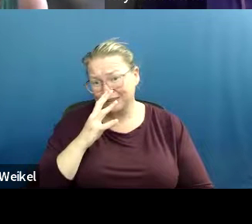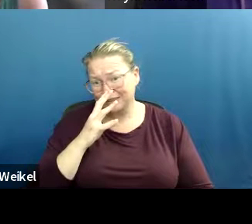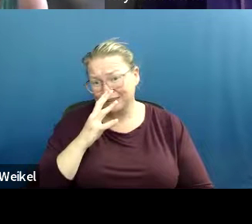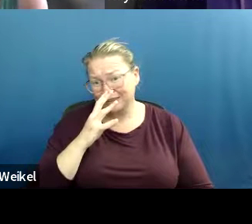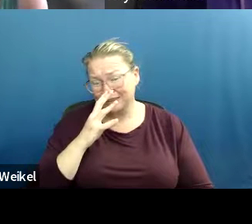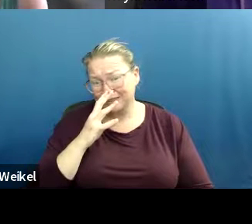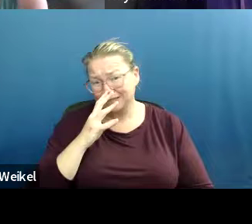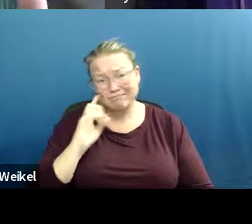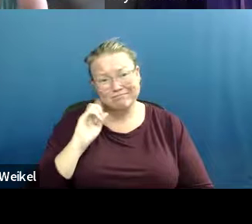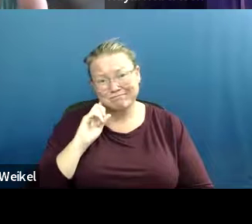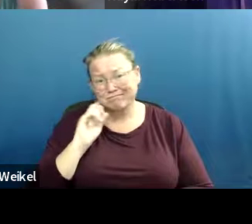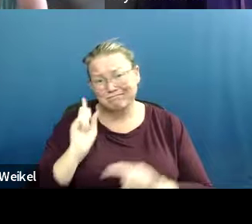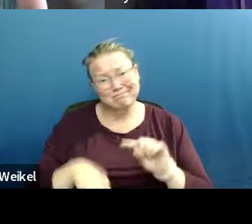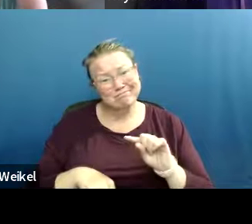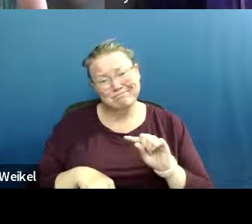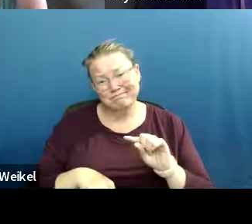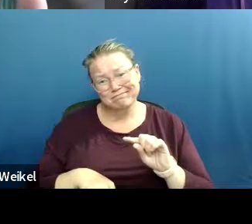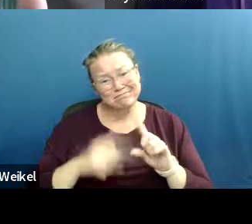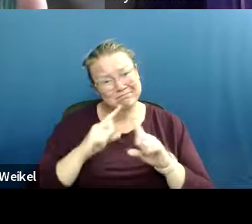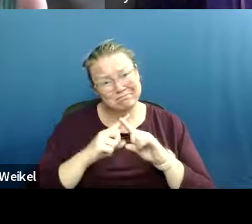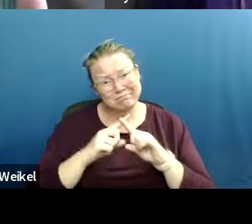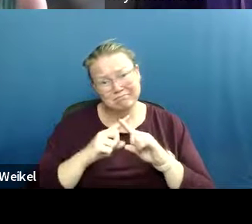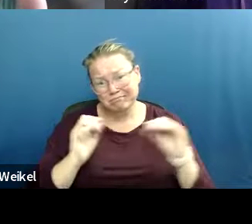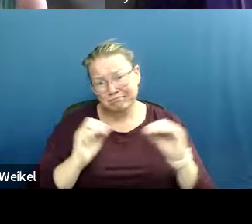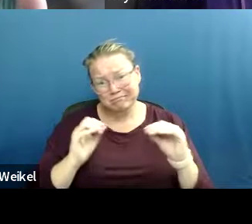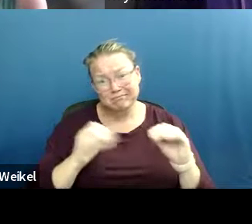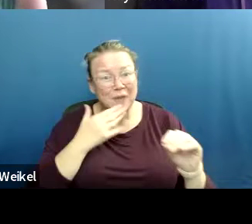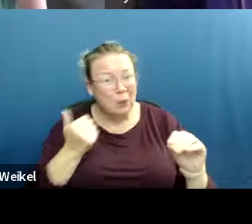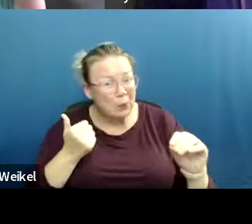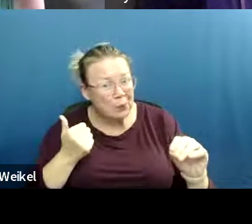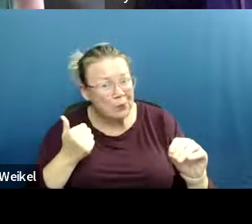Harm (He/Him): I can't hear you. You're not on mute, but it might be another. Lindsay Ludwig: Better. Harm (He/Him): Situation there. Yeah.